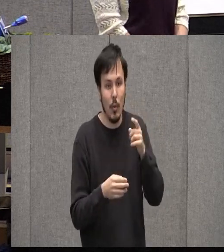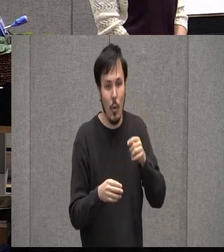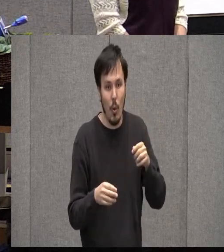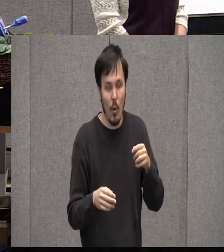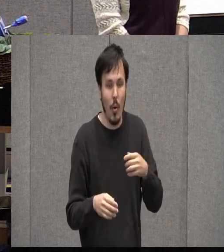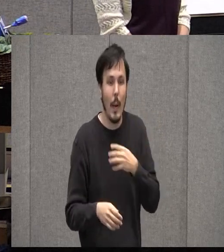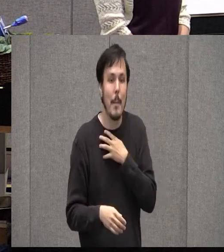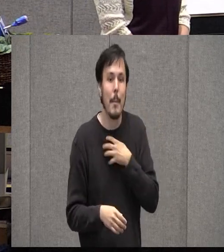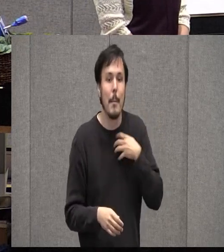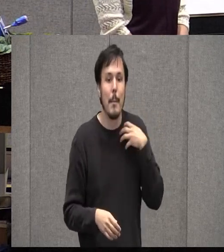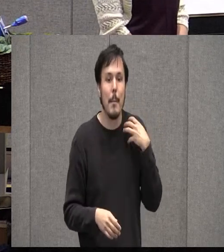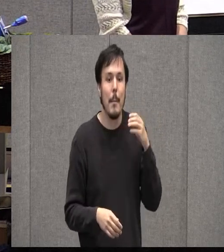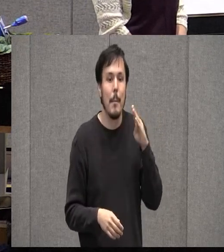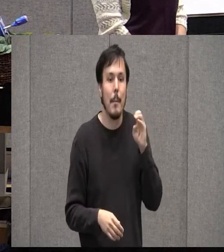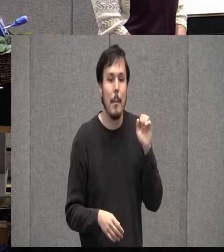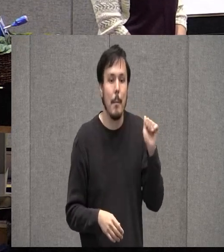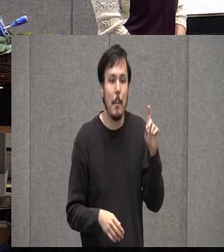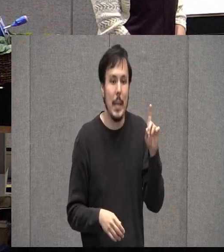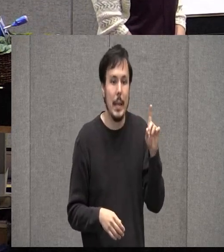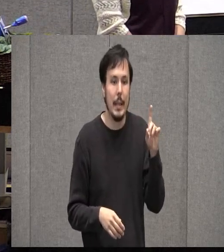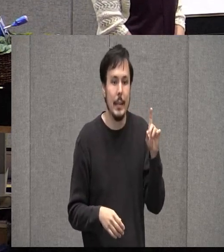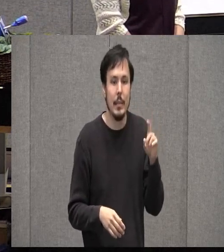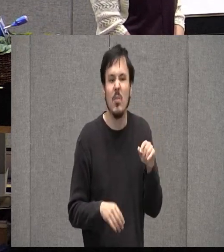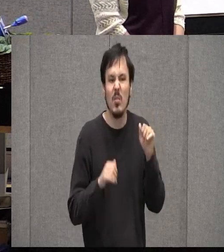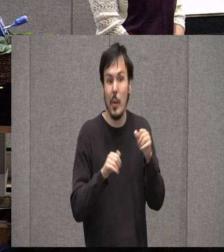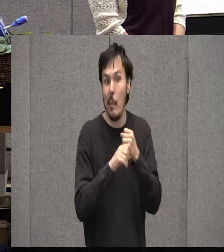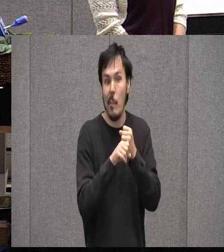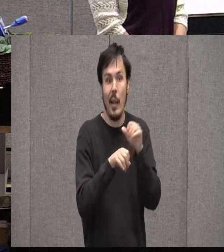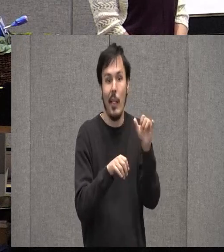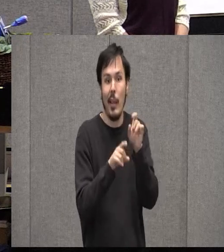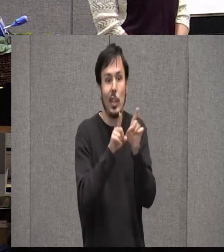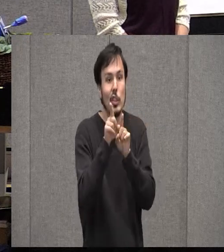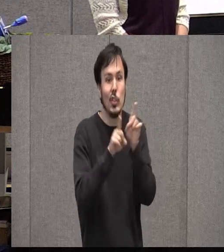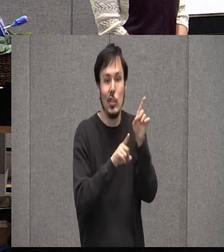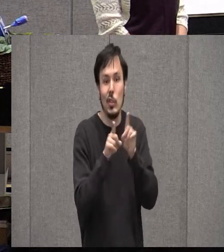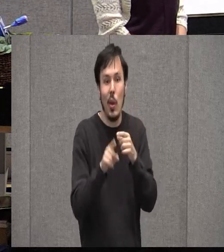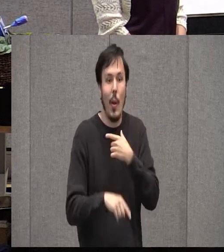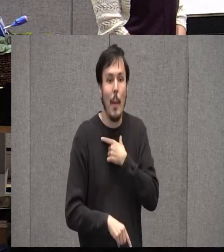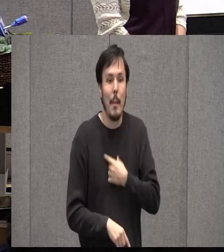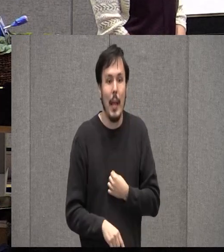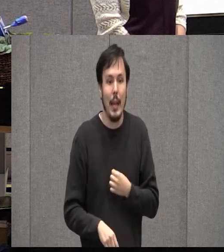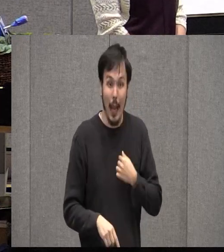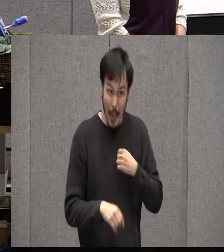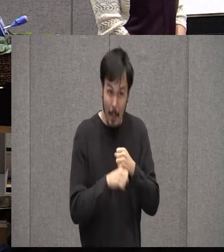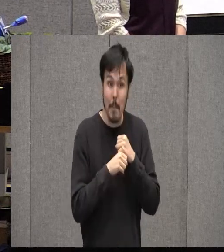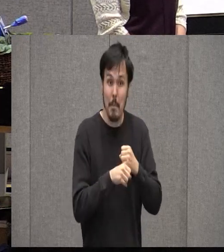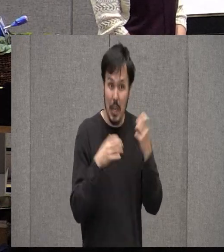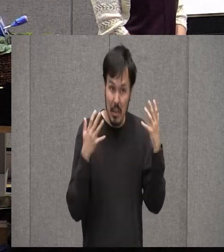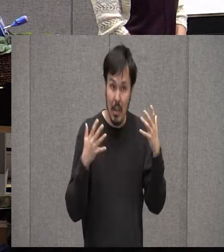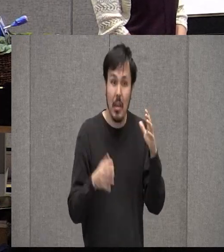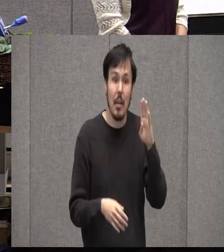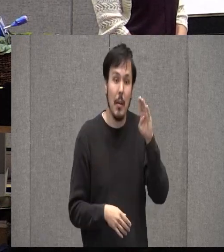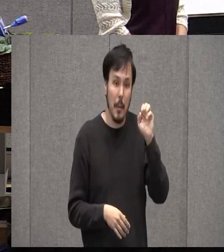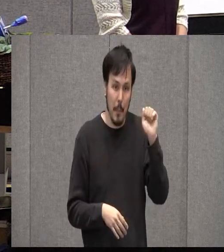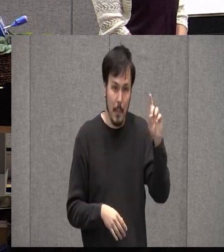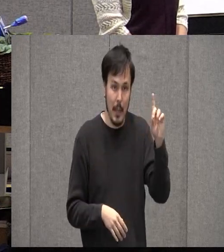Yeah, so here's a little star pendant. I actually made some beads on this last night. With the dough?